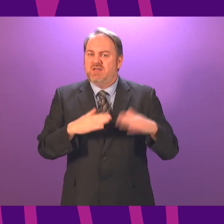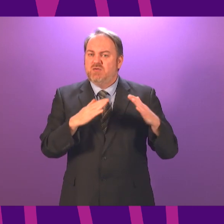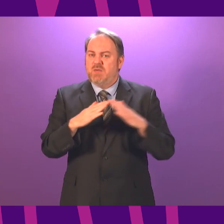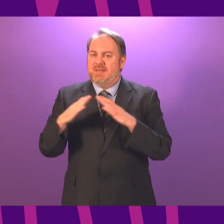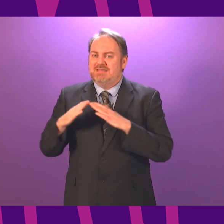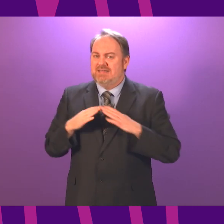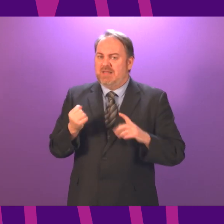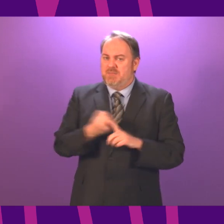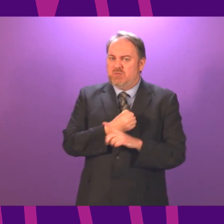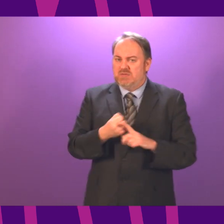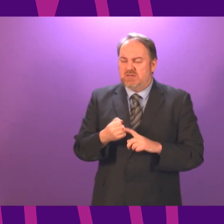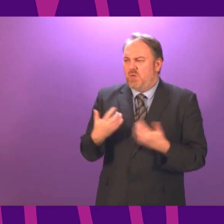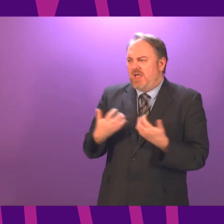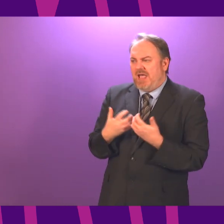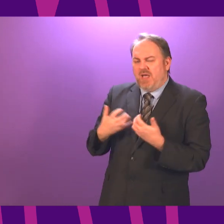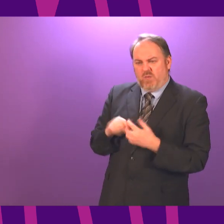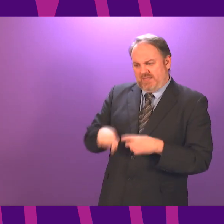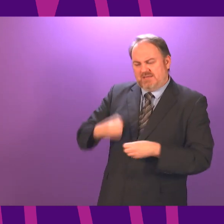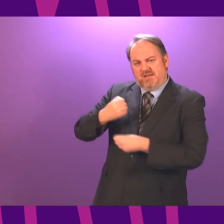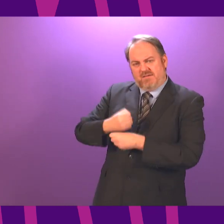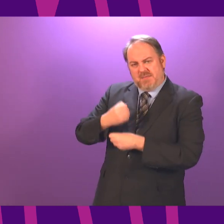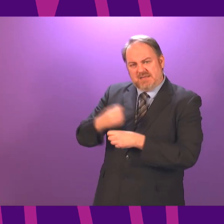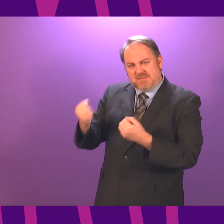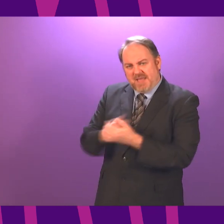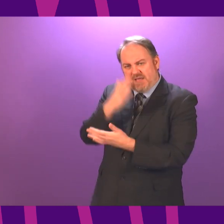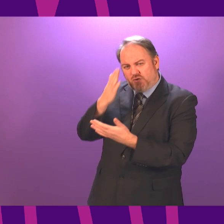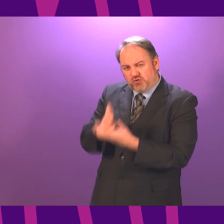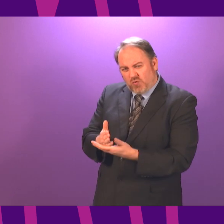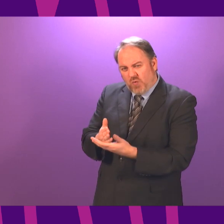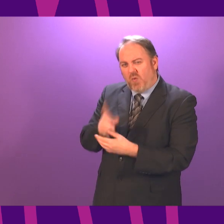What is the First Minister’s Government doing to ensure that all existing protections are being